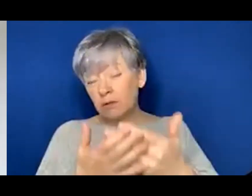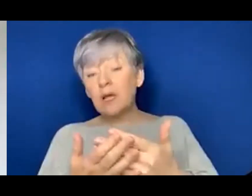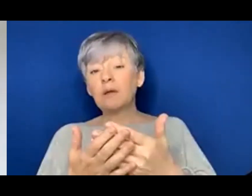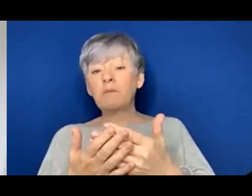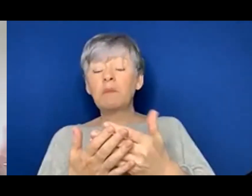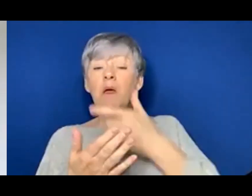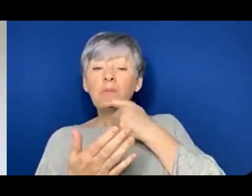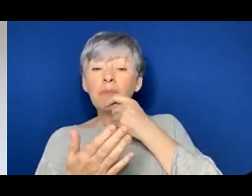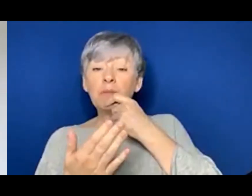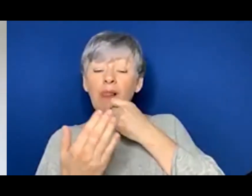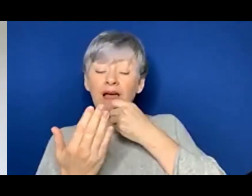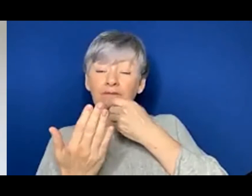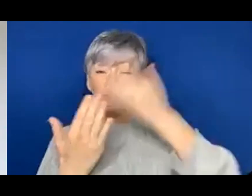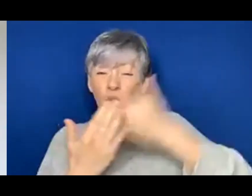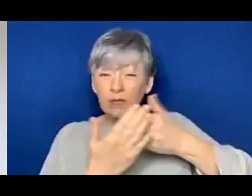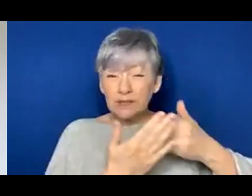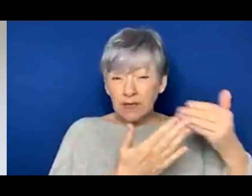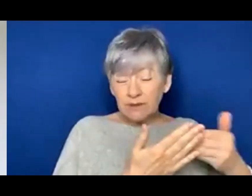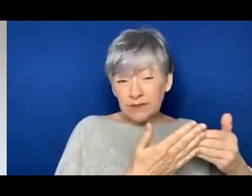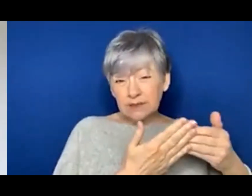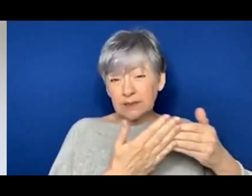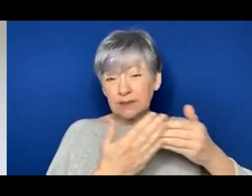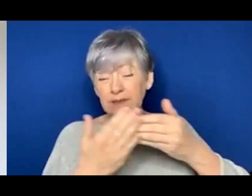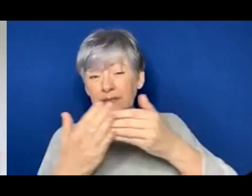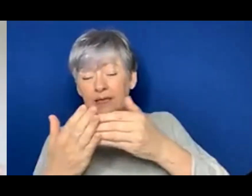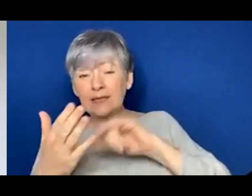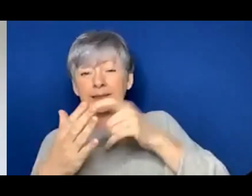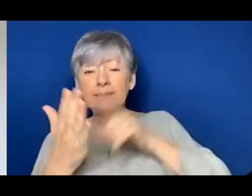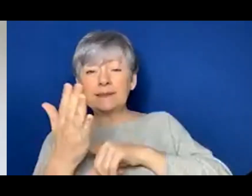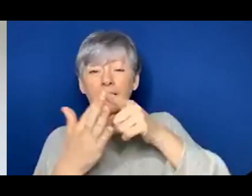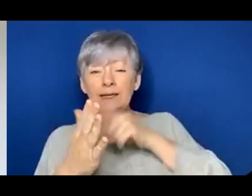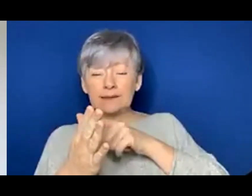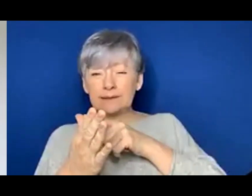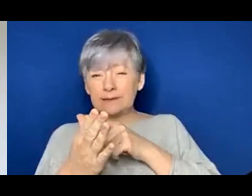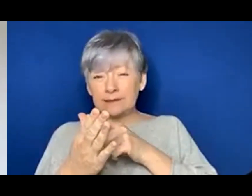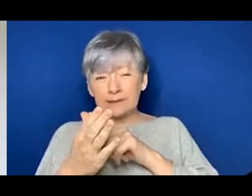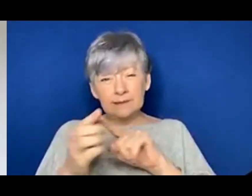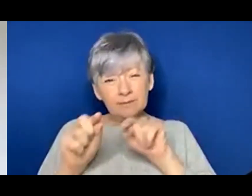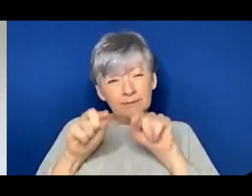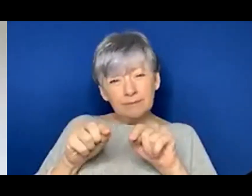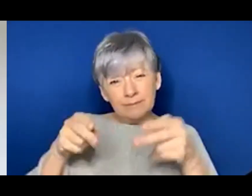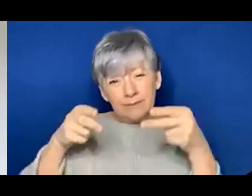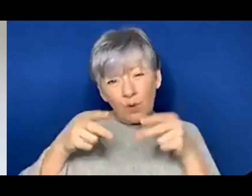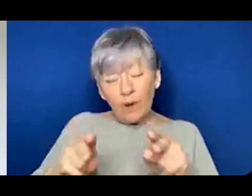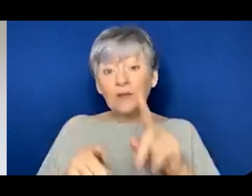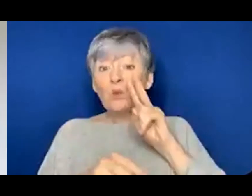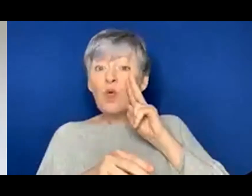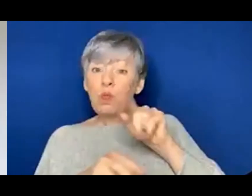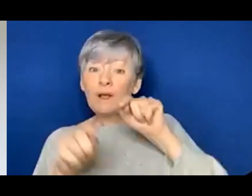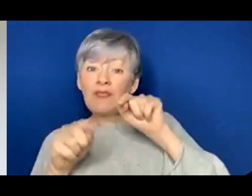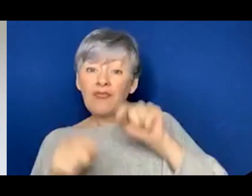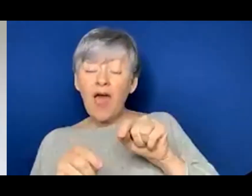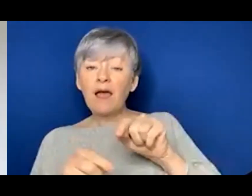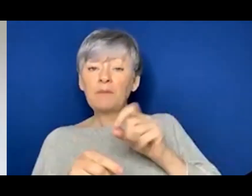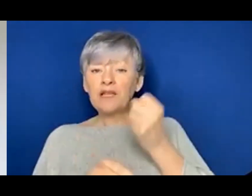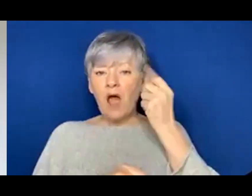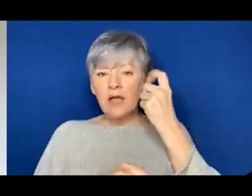Satie's eccentricities. But if you look at that with an understanding of neurodivergency